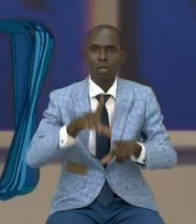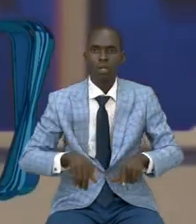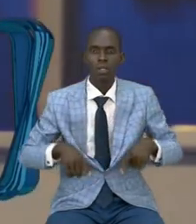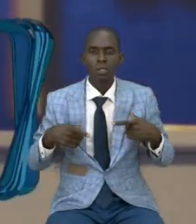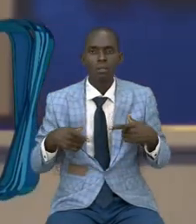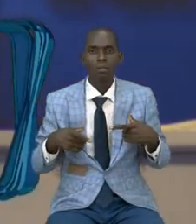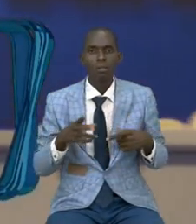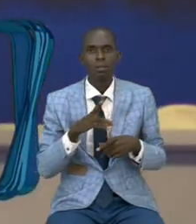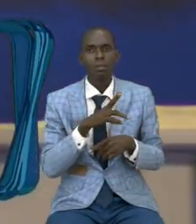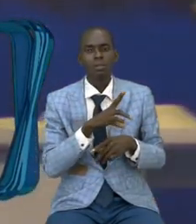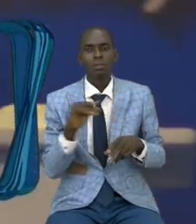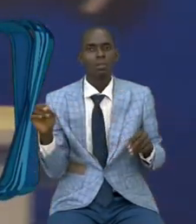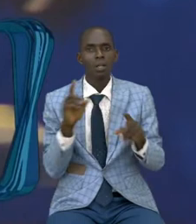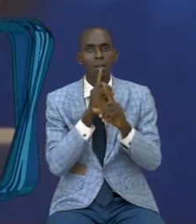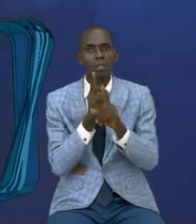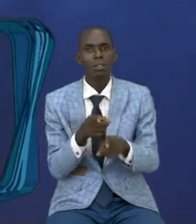for a global quarter amen